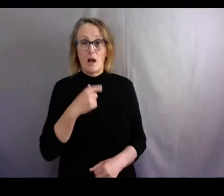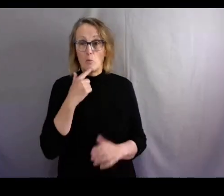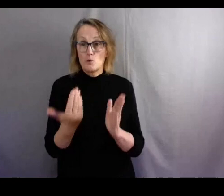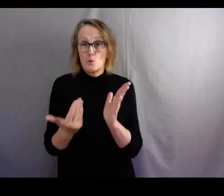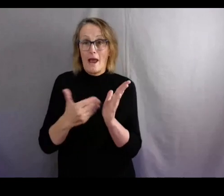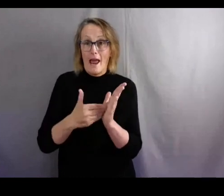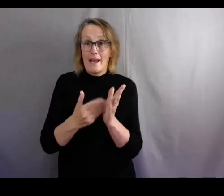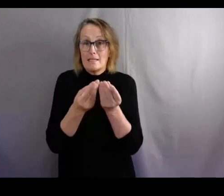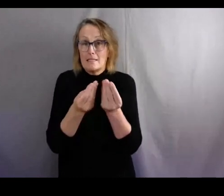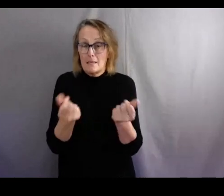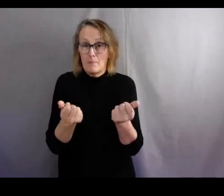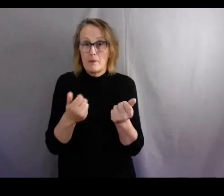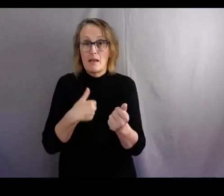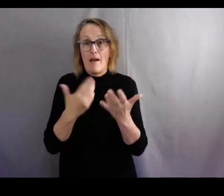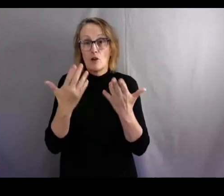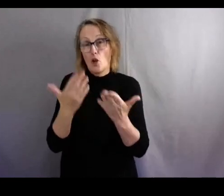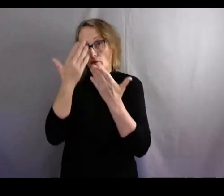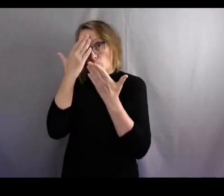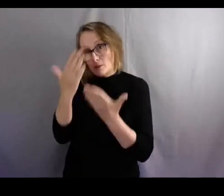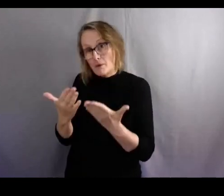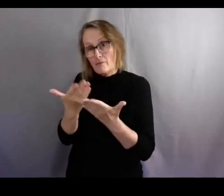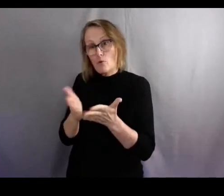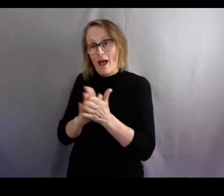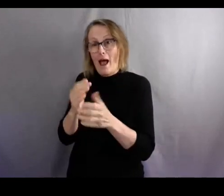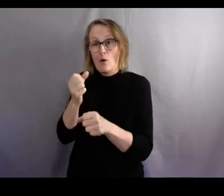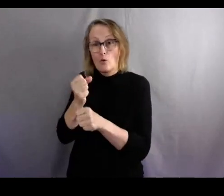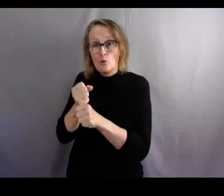in the way Gauguin see Tahitian people.